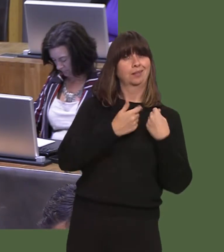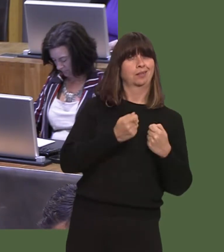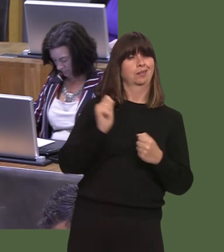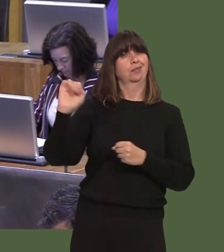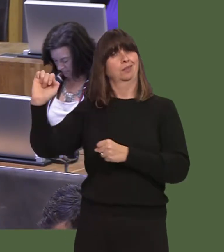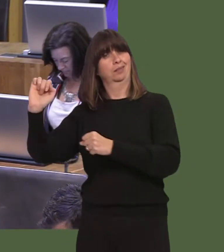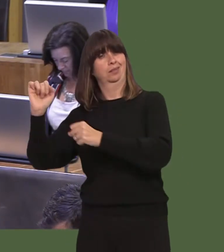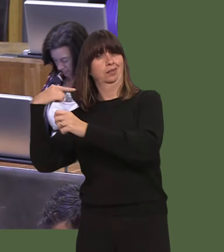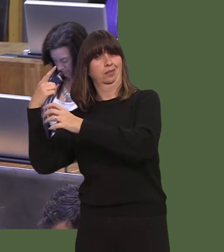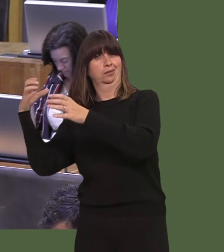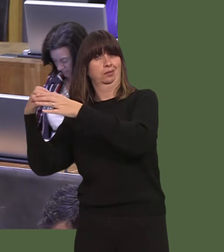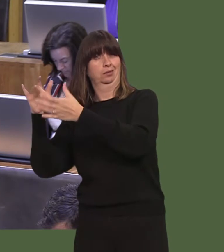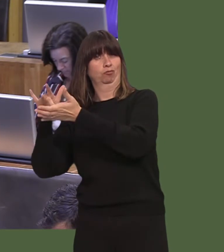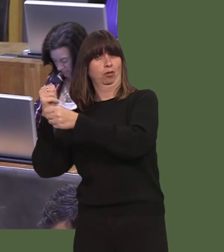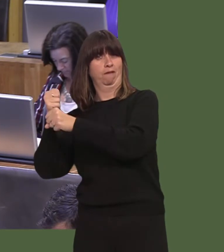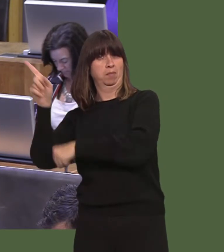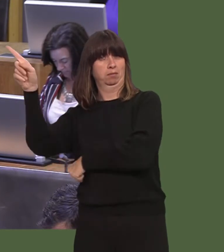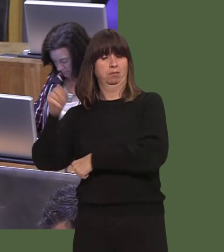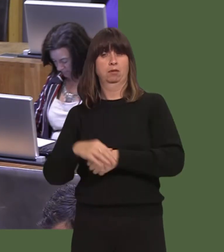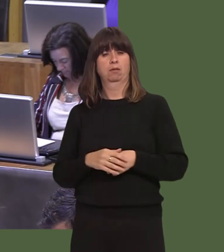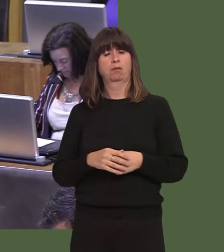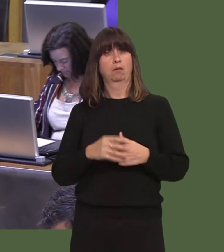But, clearly, we will always look at pilots elsewhere.